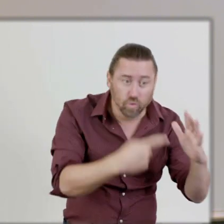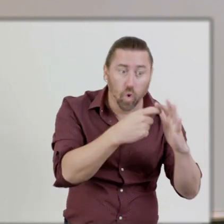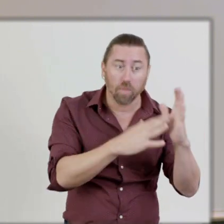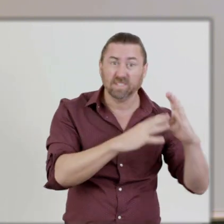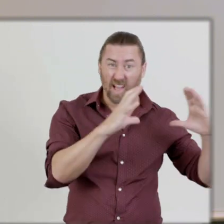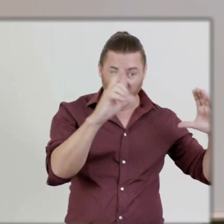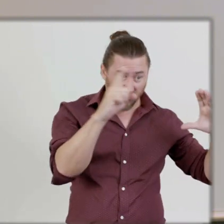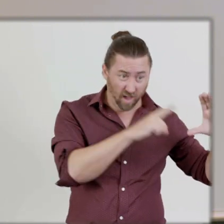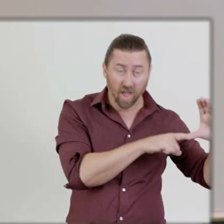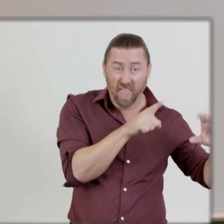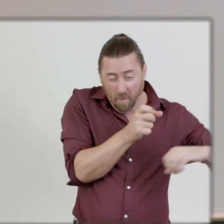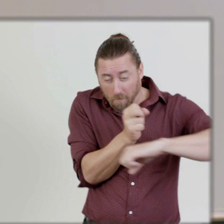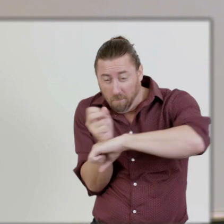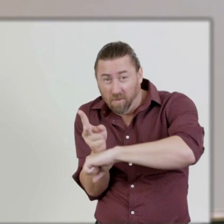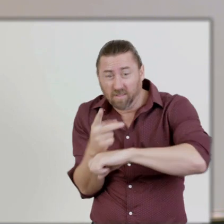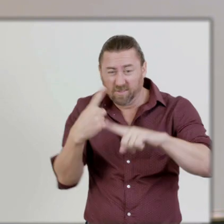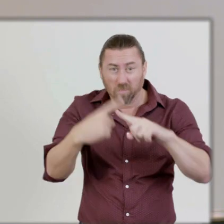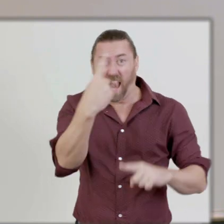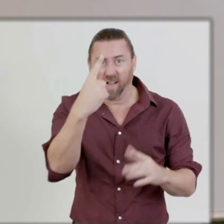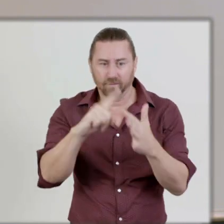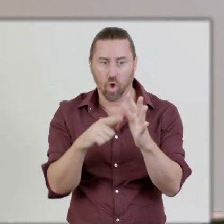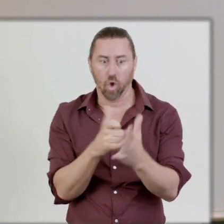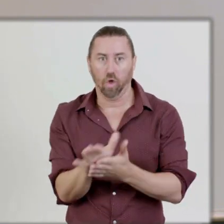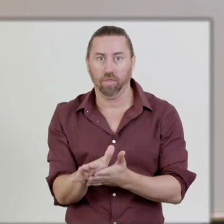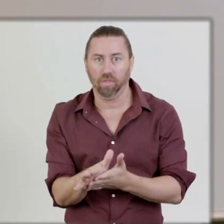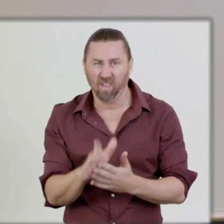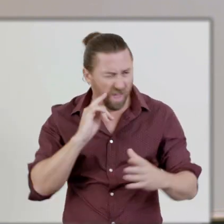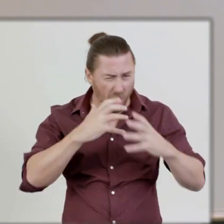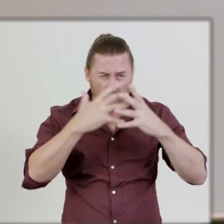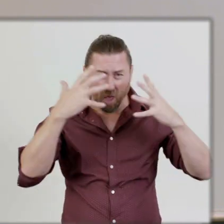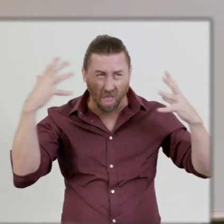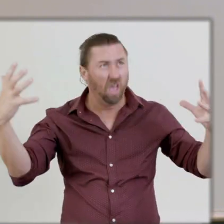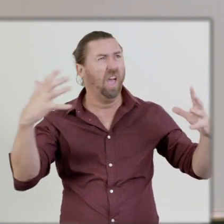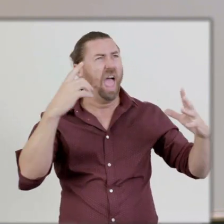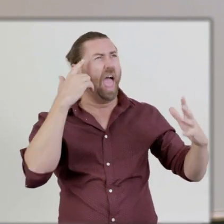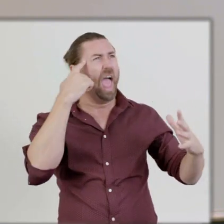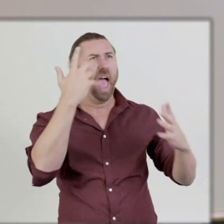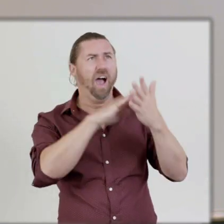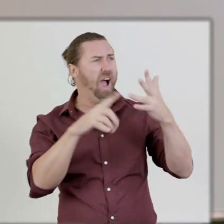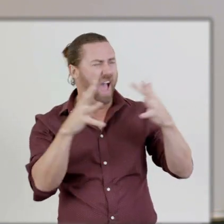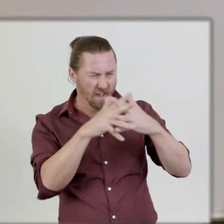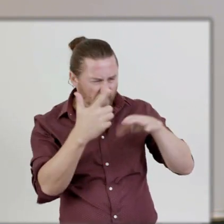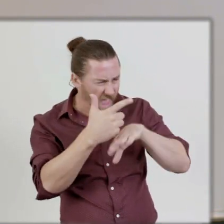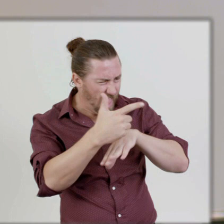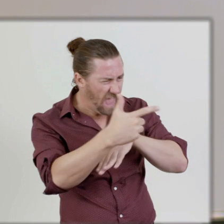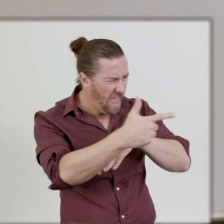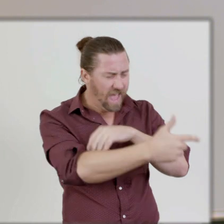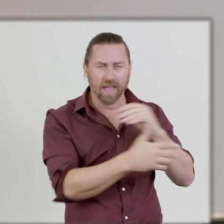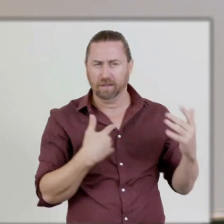and that's more than eleven times as large as Earth's diameter. These numbers are so big, it is difficult for us to visualise them.